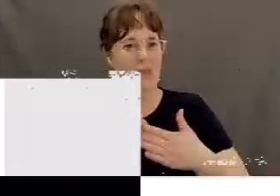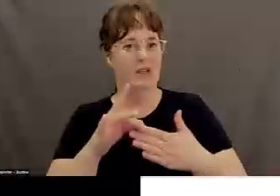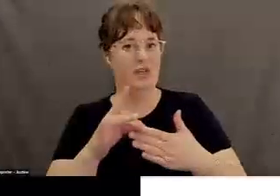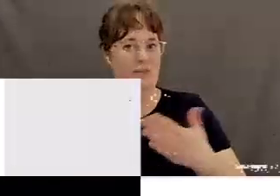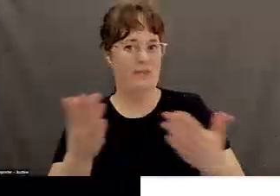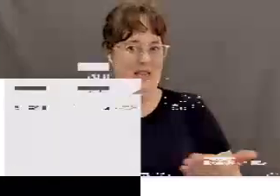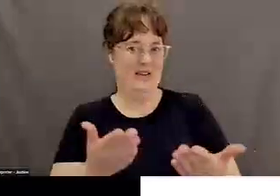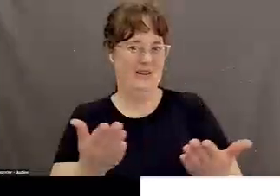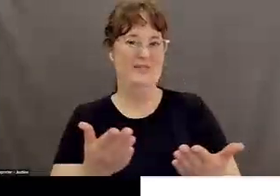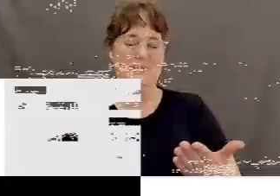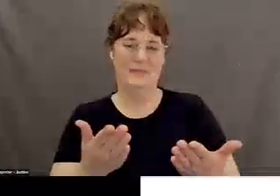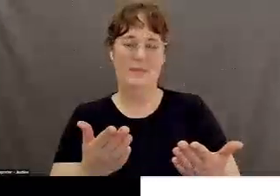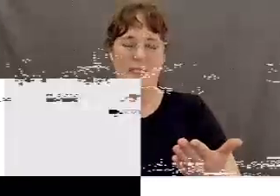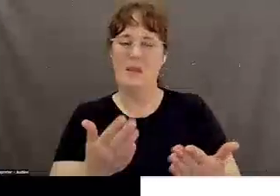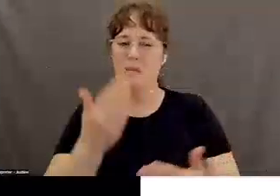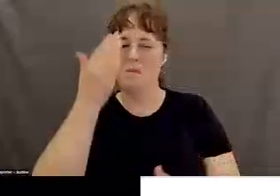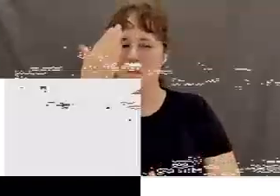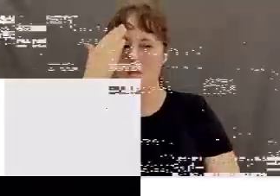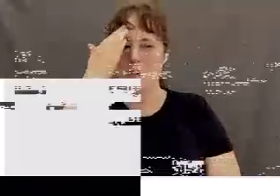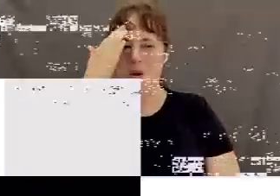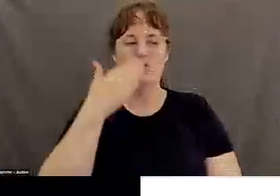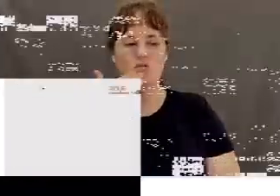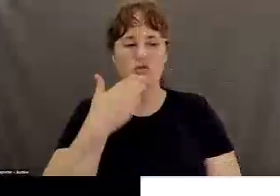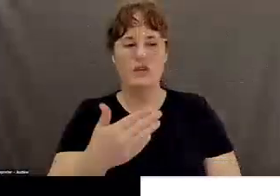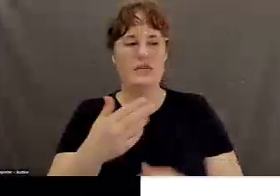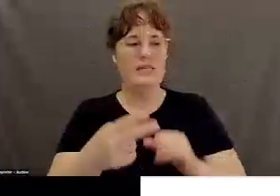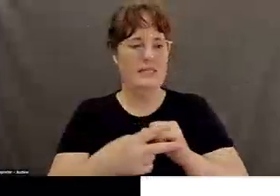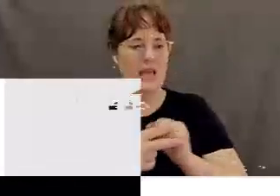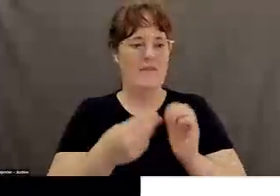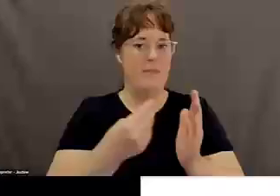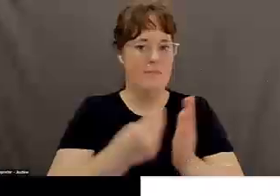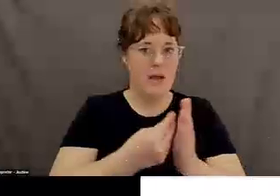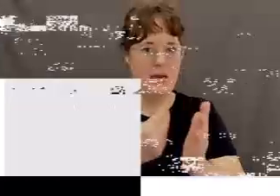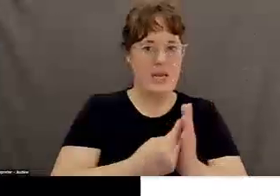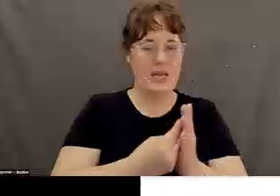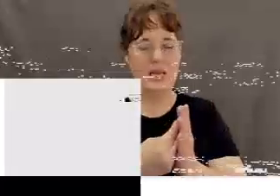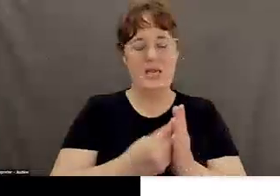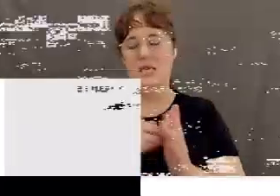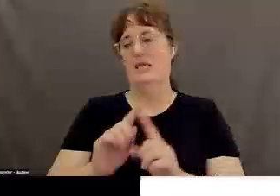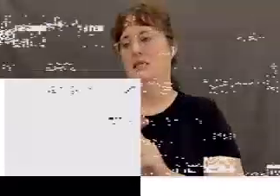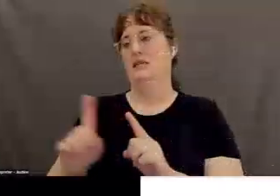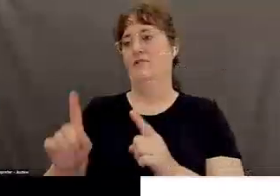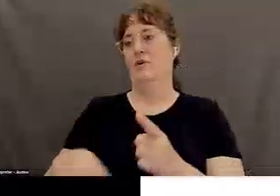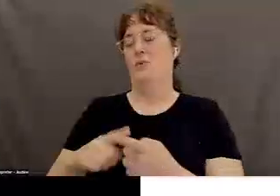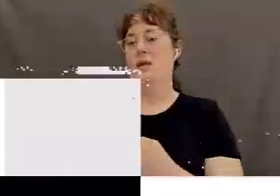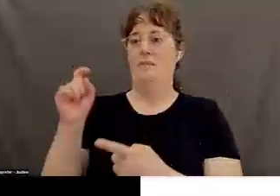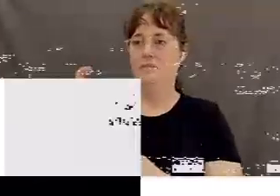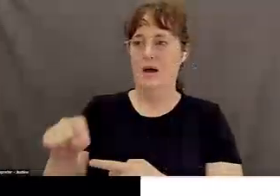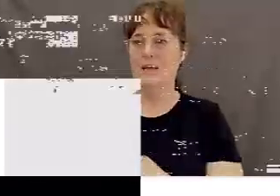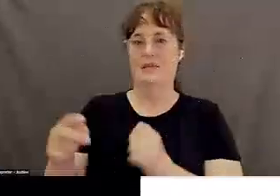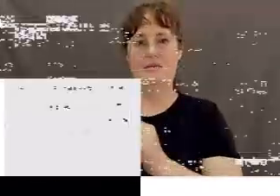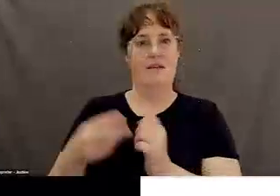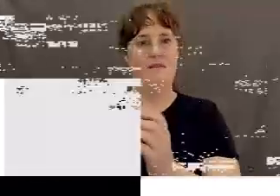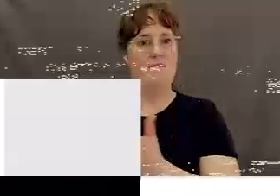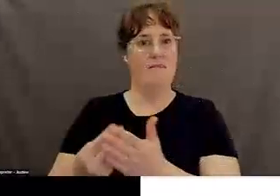Boardroom: I mean, it's always good to save money, it's a little different when you have to save money to make it work, so we appreciate all of the work that you all are doing. Thank you.